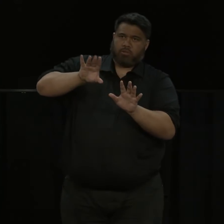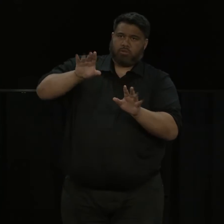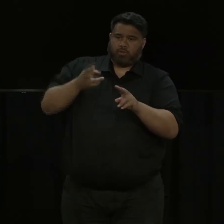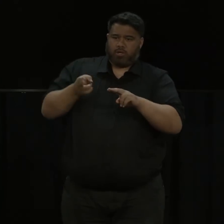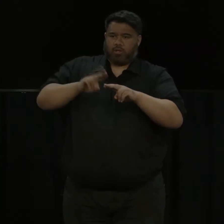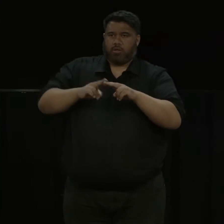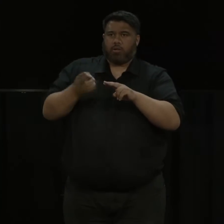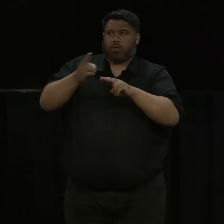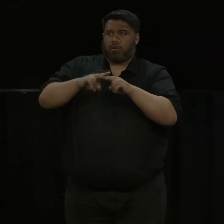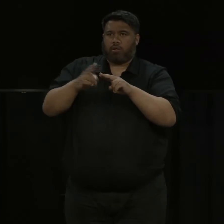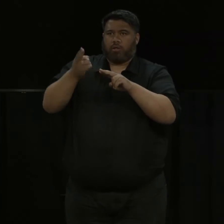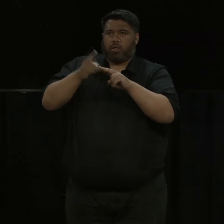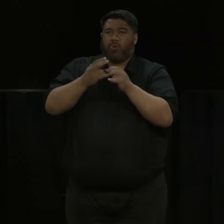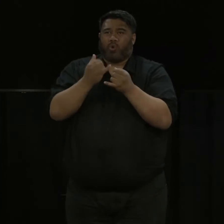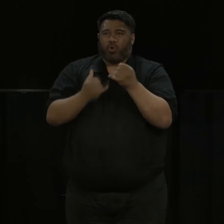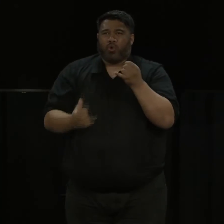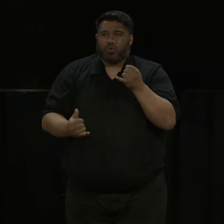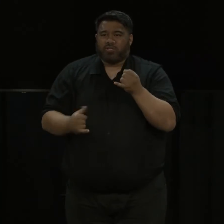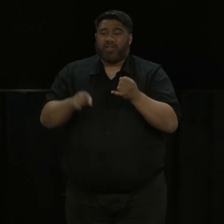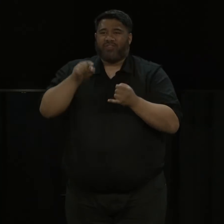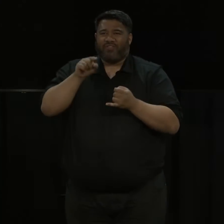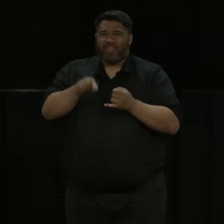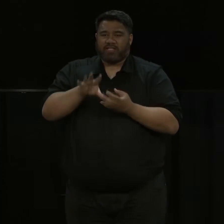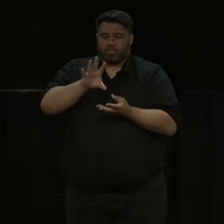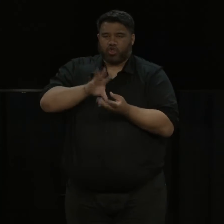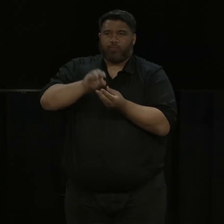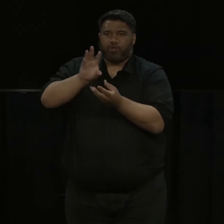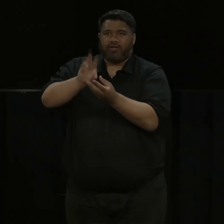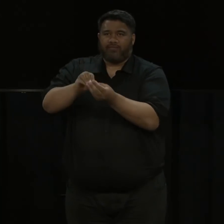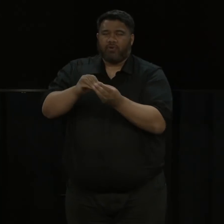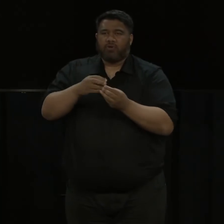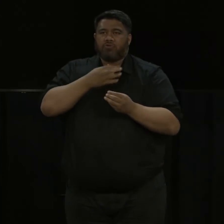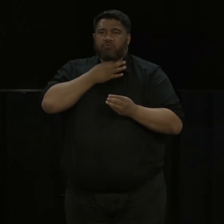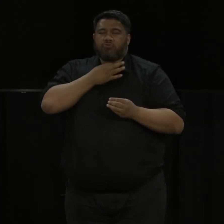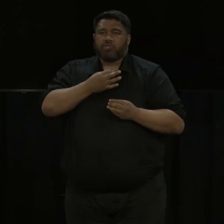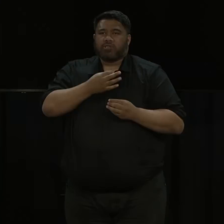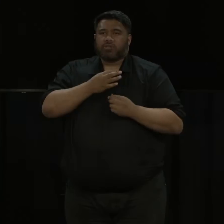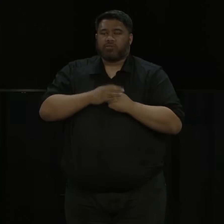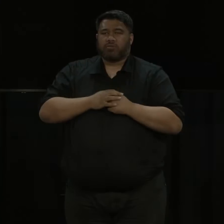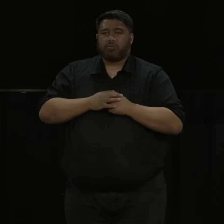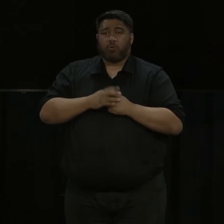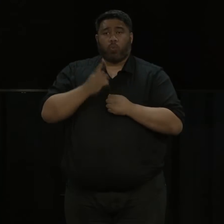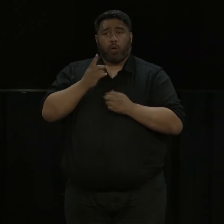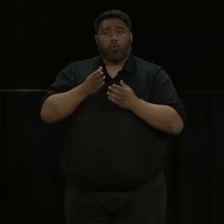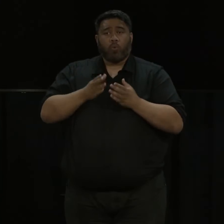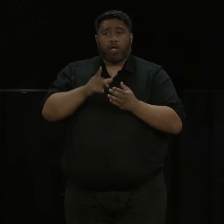the country self-isolating, then you get an increase in risk that one thing adds on to another.